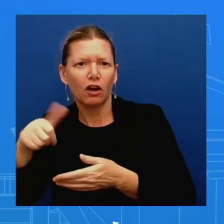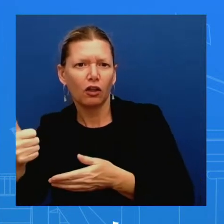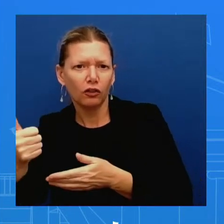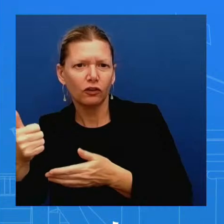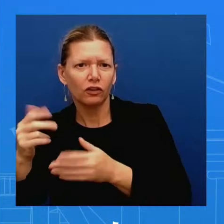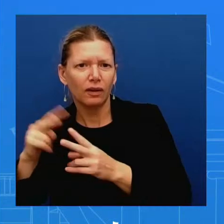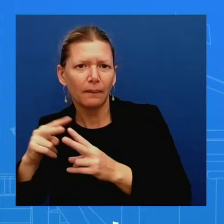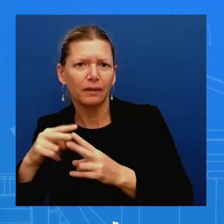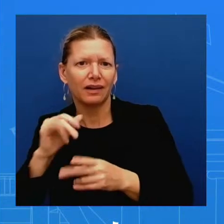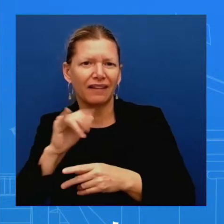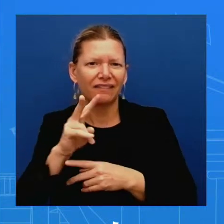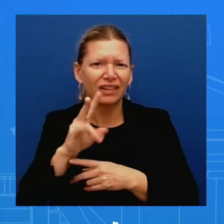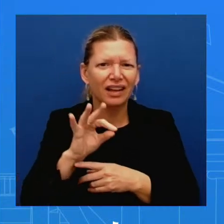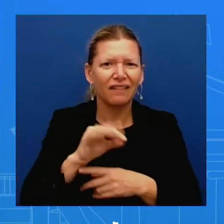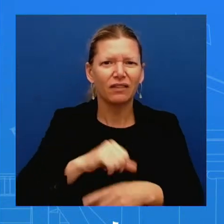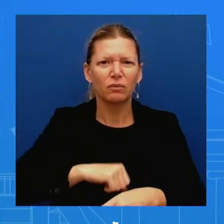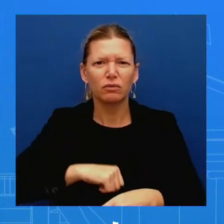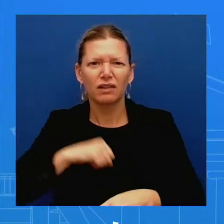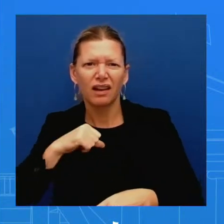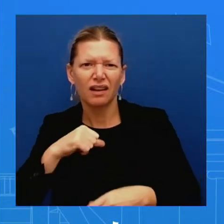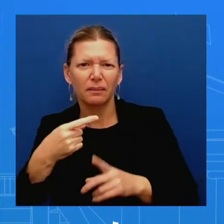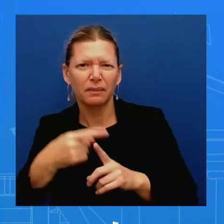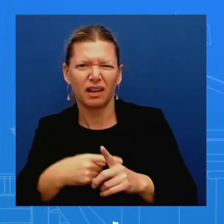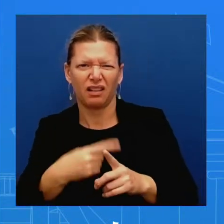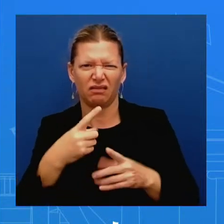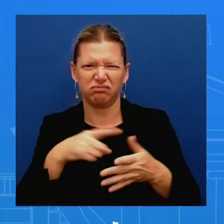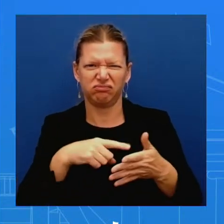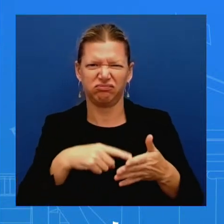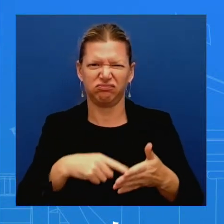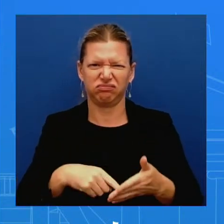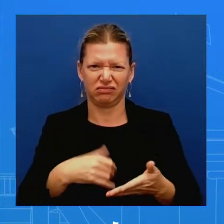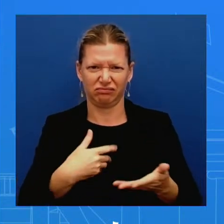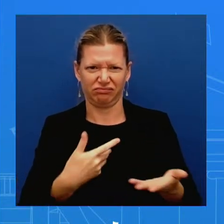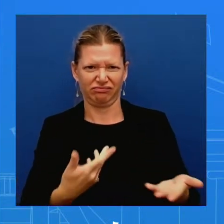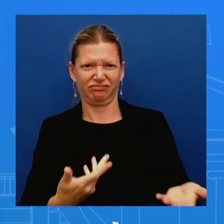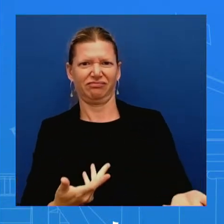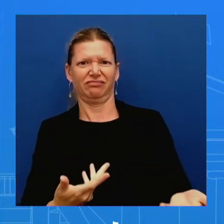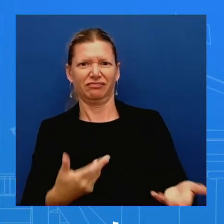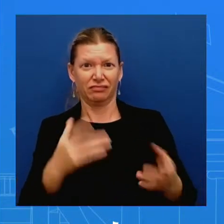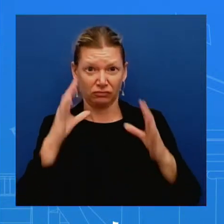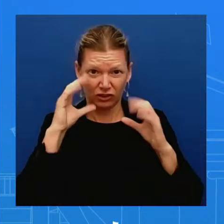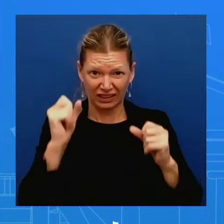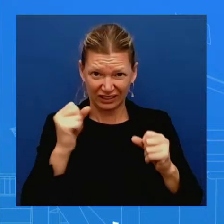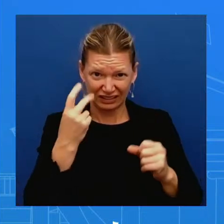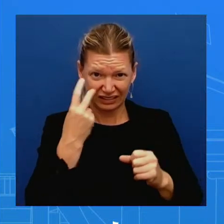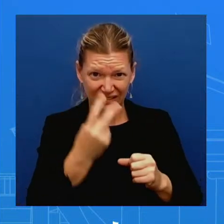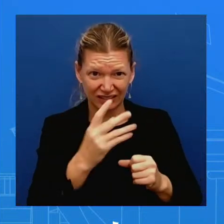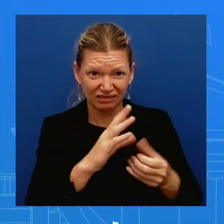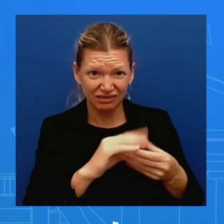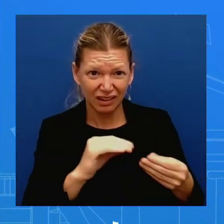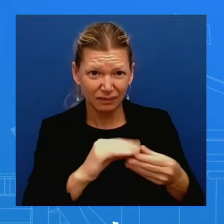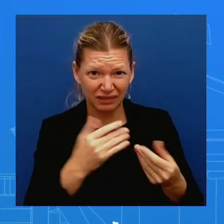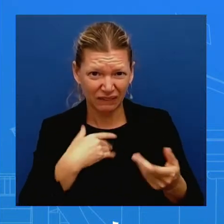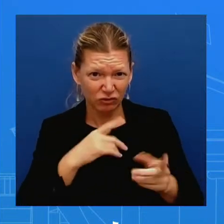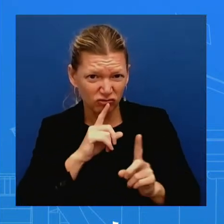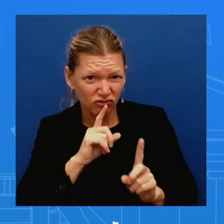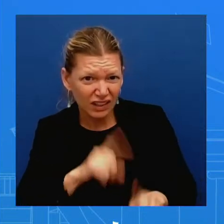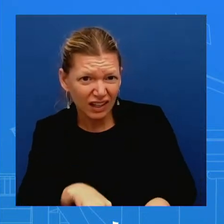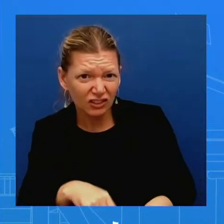has been pretty busy today, so I haven't had a chance to -- to focus on this particular issue. I think I've -- I've heard some reports on it. Look, the President is not going to back away